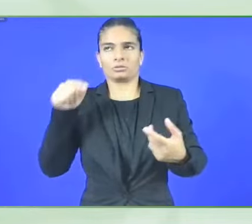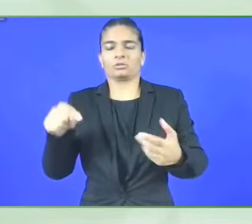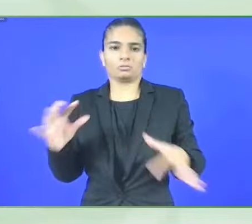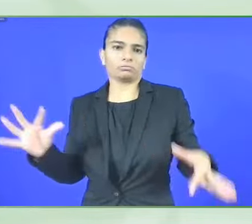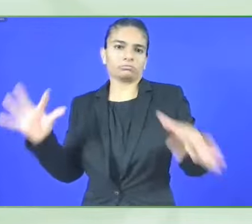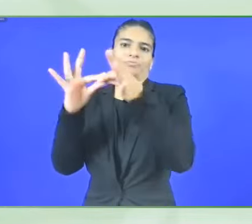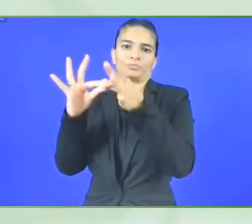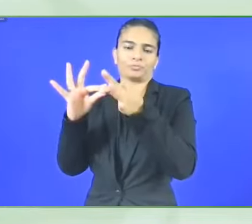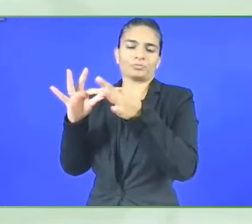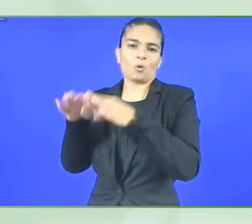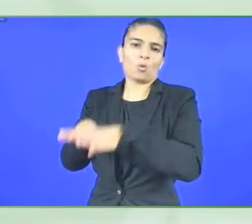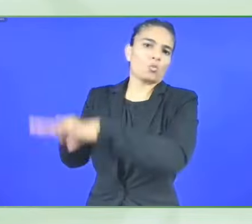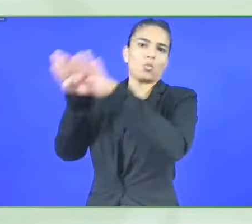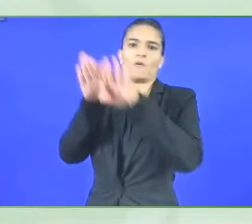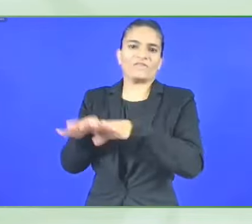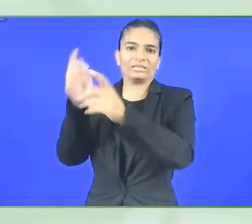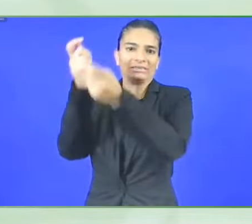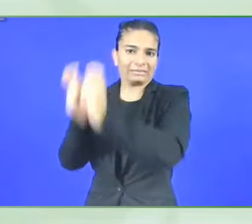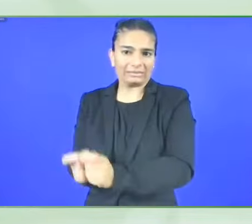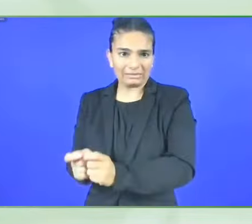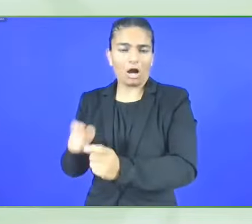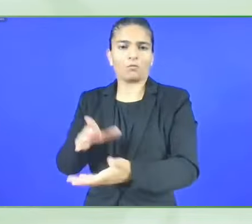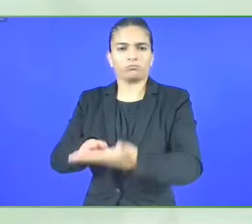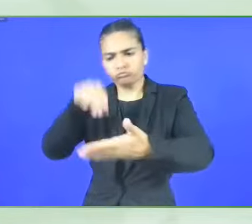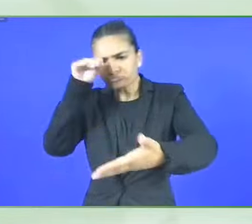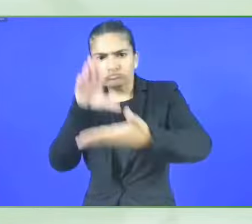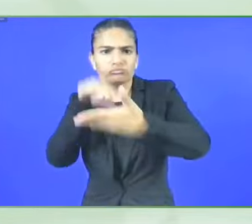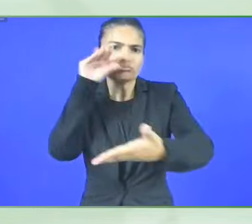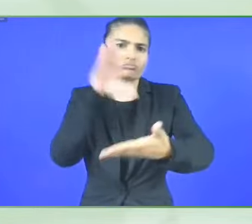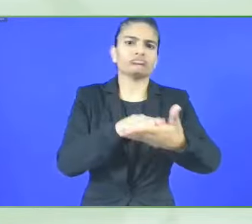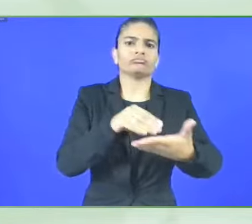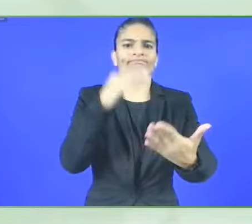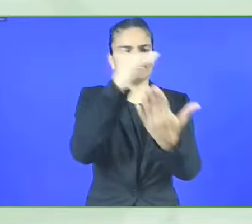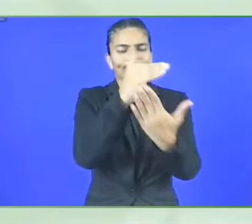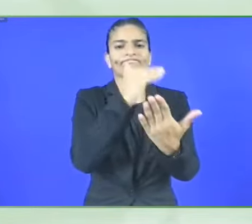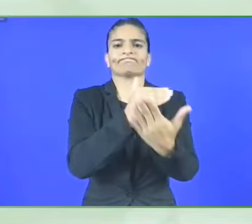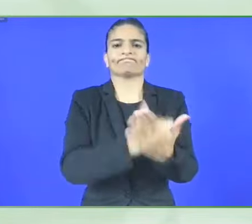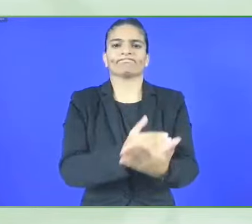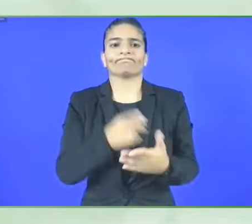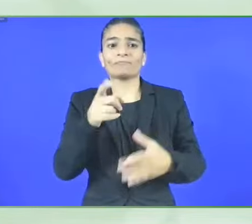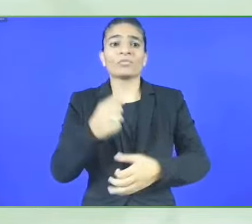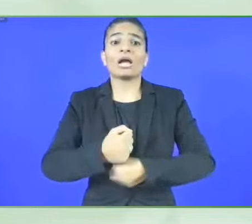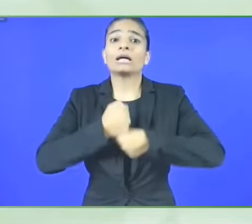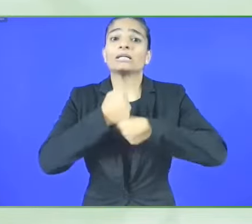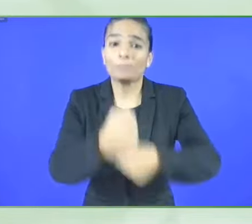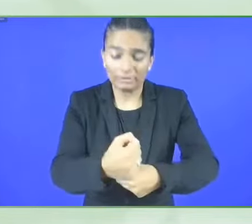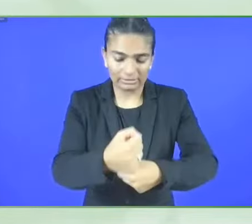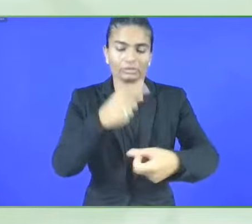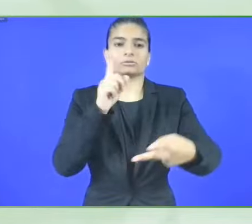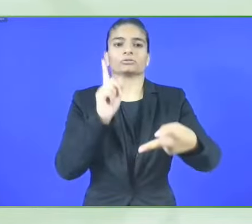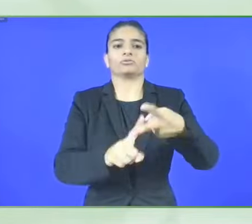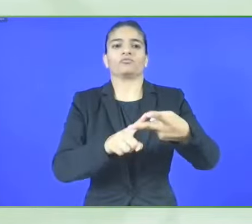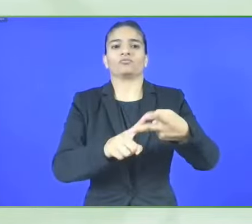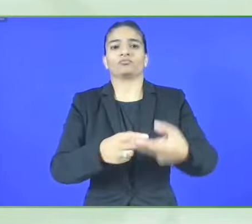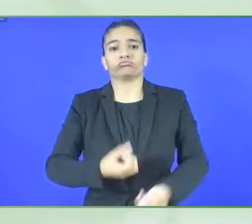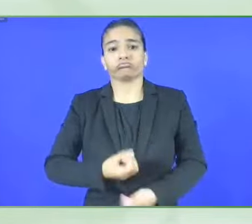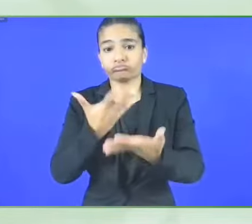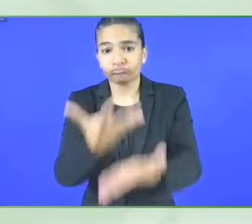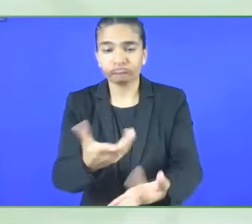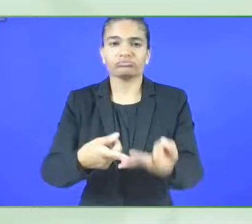I think if you use checklists, you miss out on opportunities.